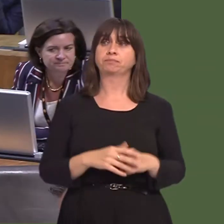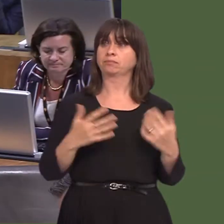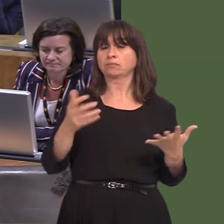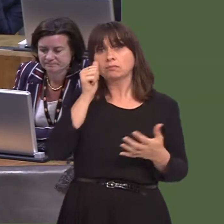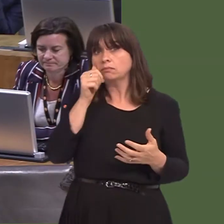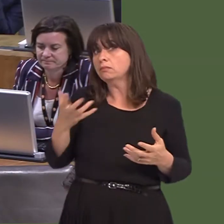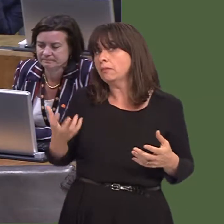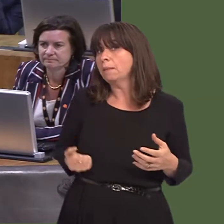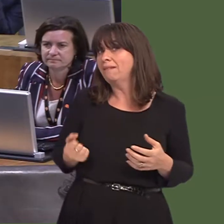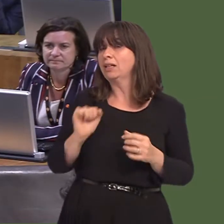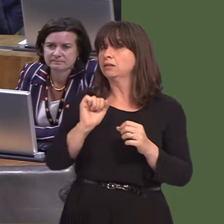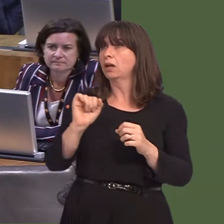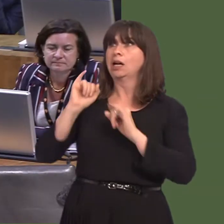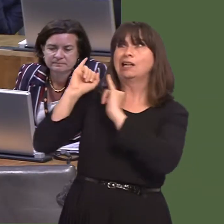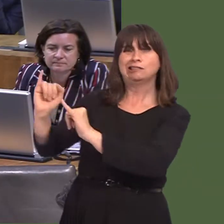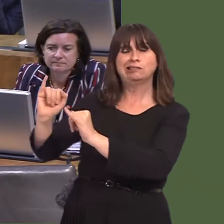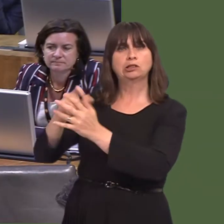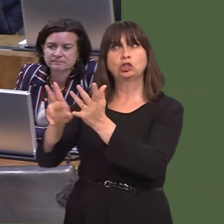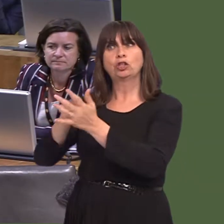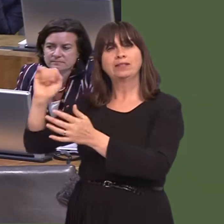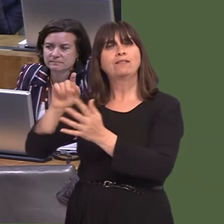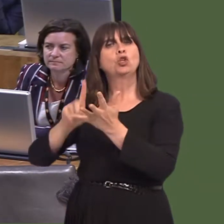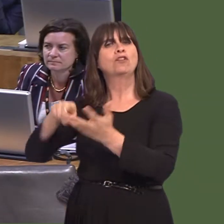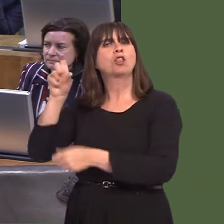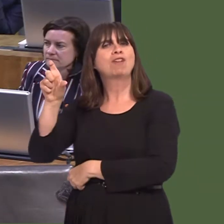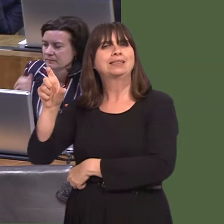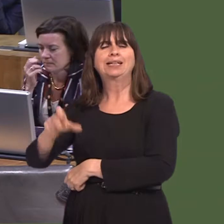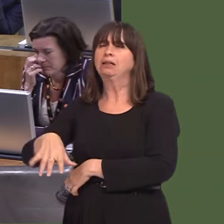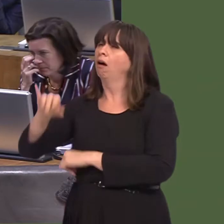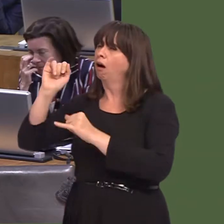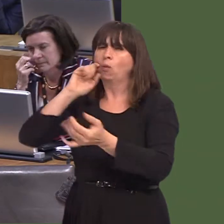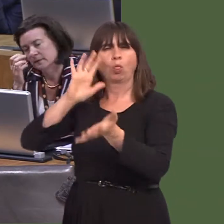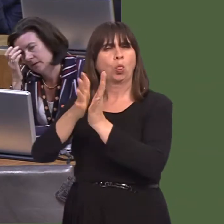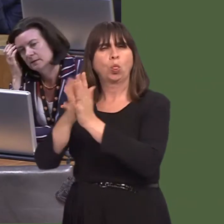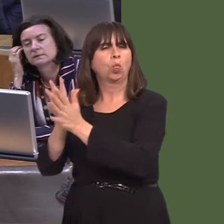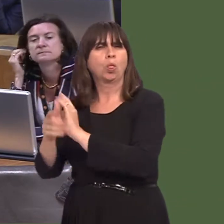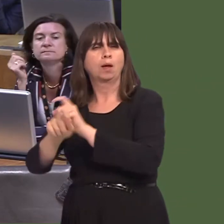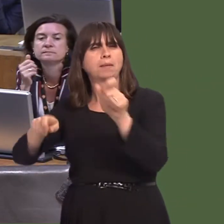to universal credit, which will affect disproportionately and very negatively so many people in Wales.